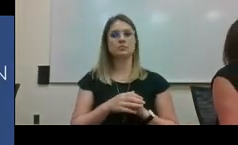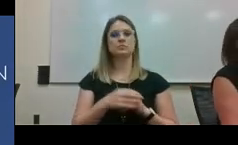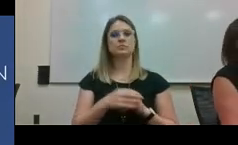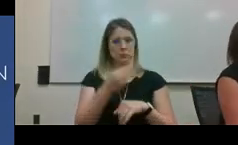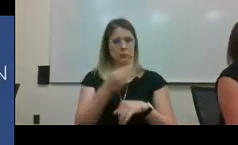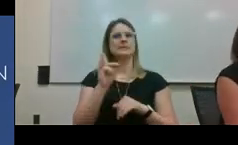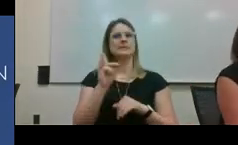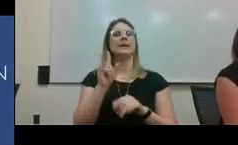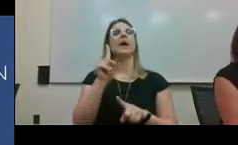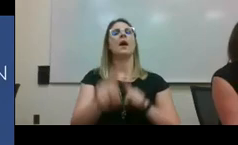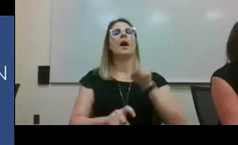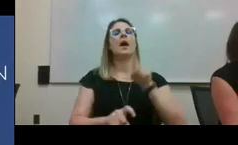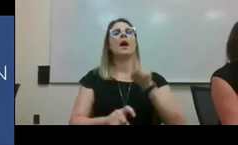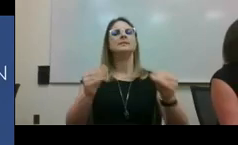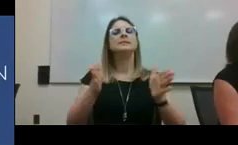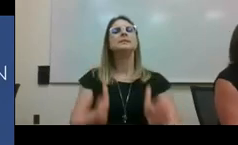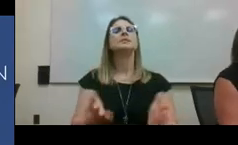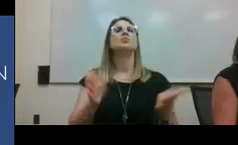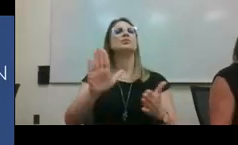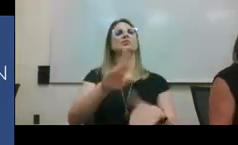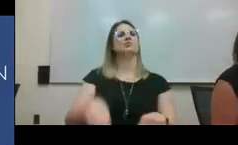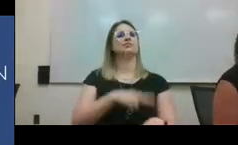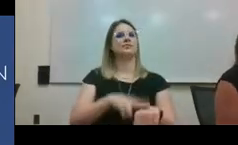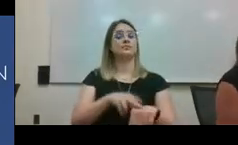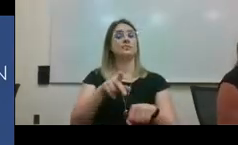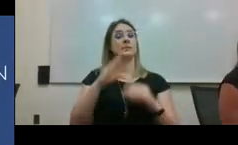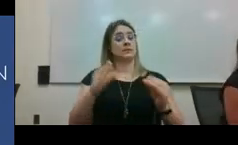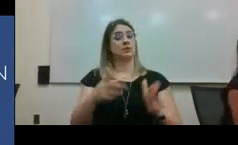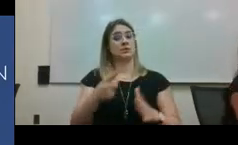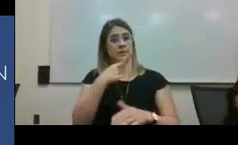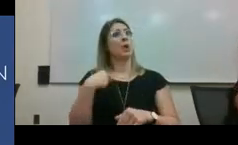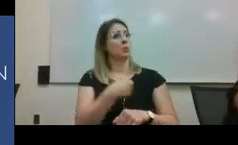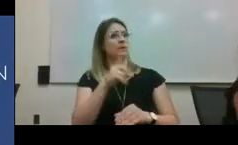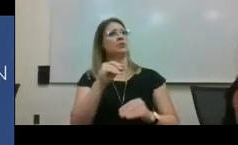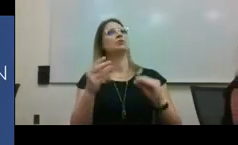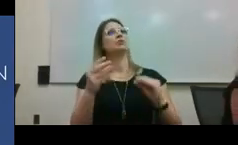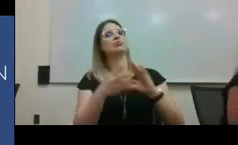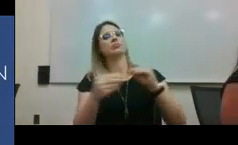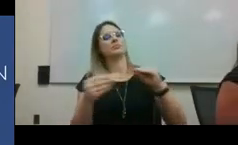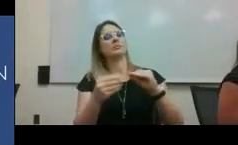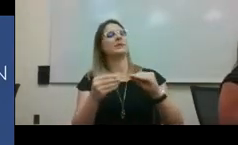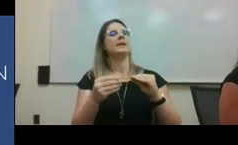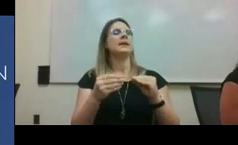about their practice. And people said that they did tell students stories. They didn't necessarily read stories out loud to them